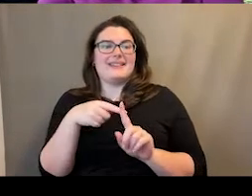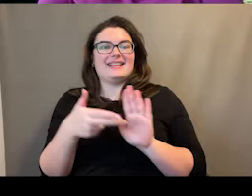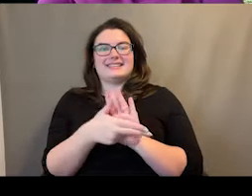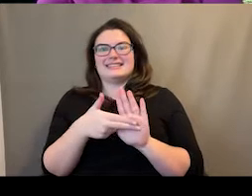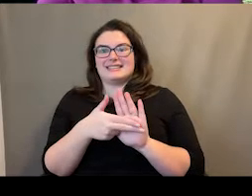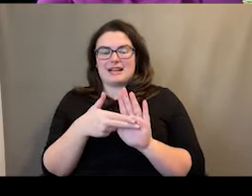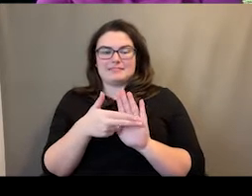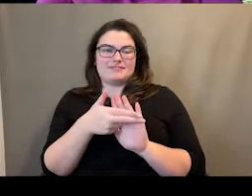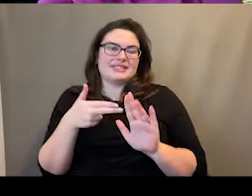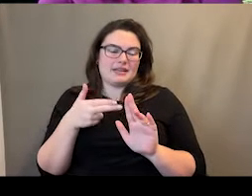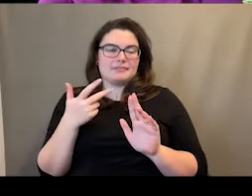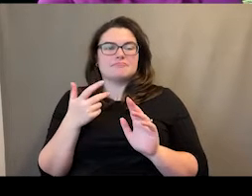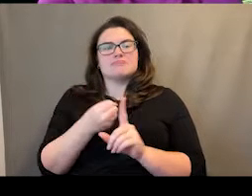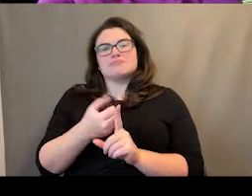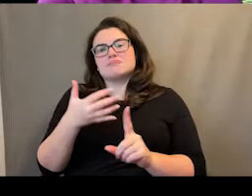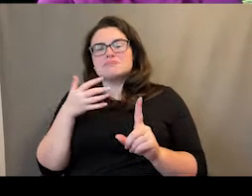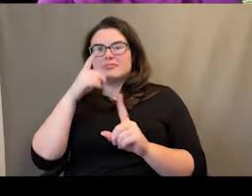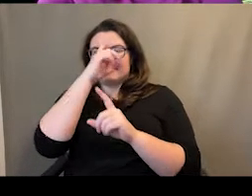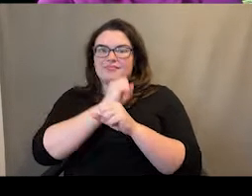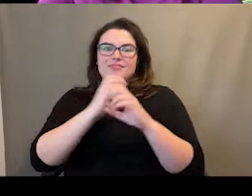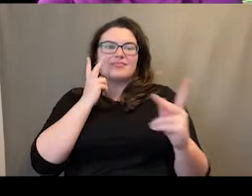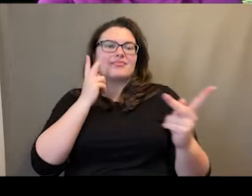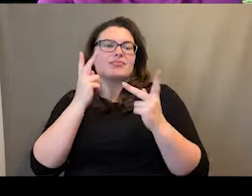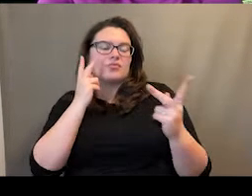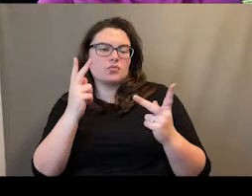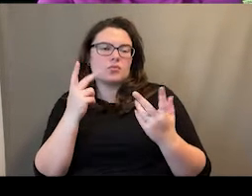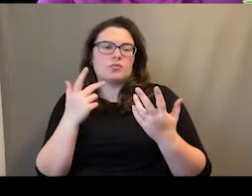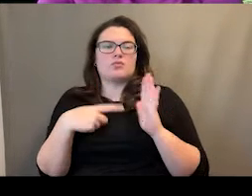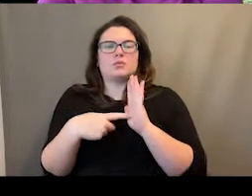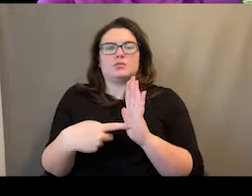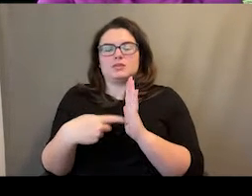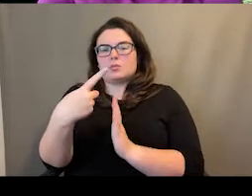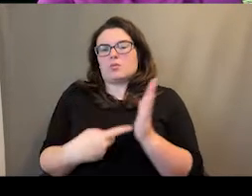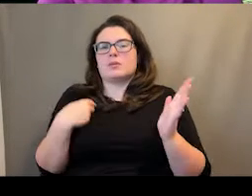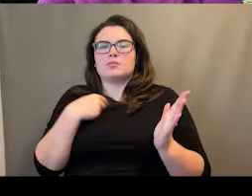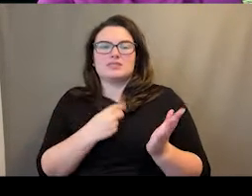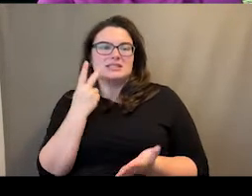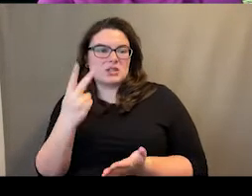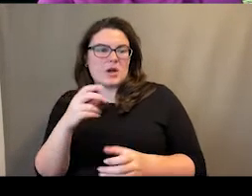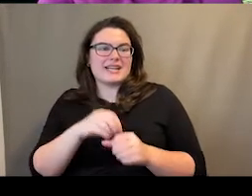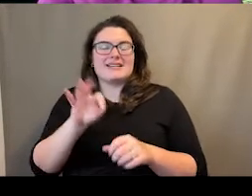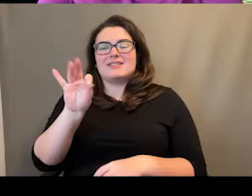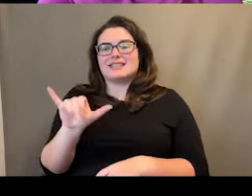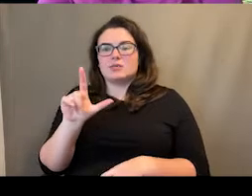just a visual representation of what we saw in Fiscal year 2022.